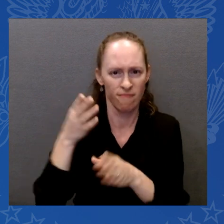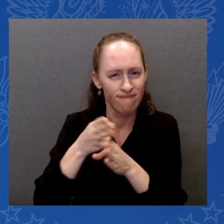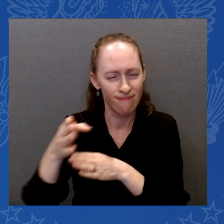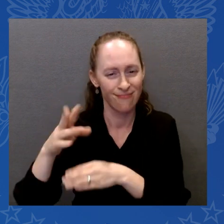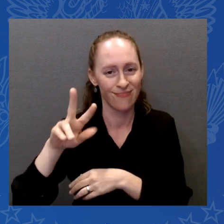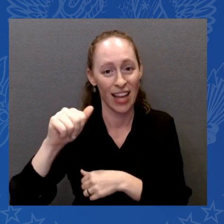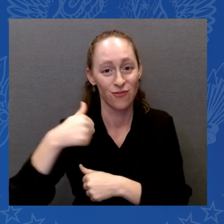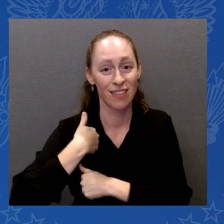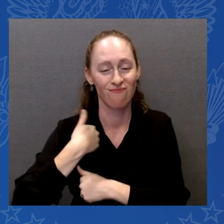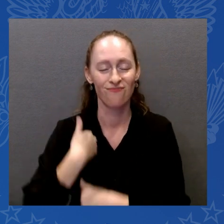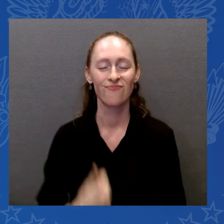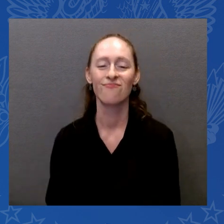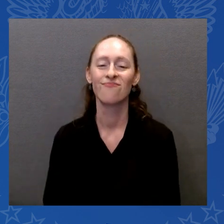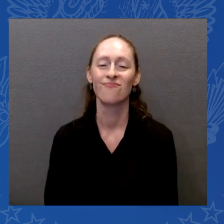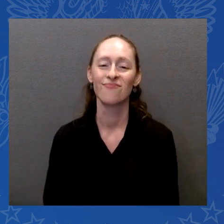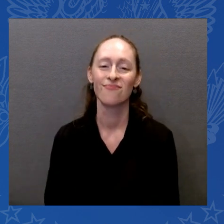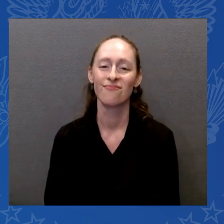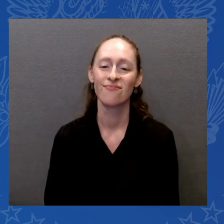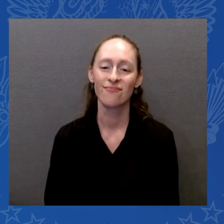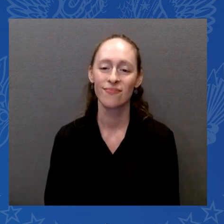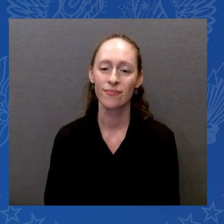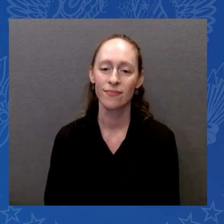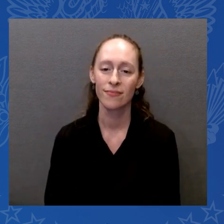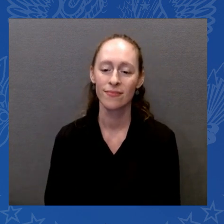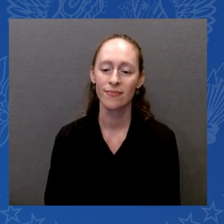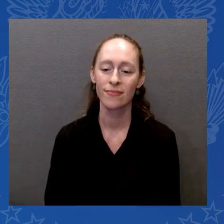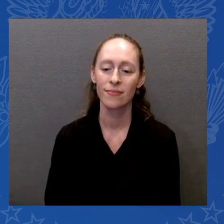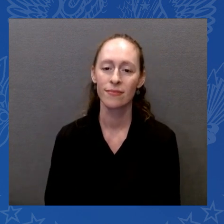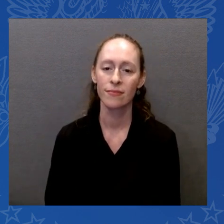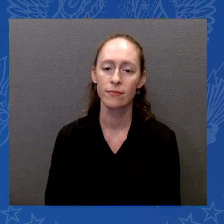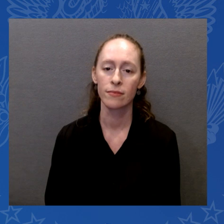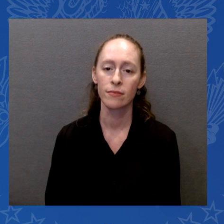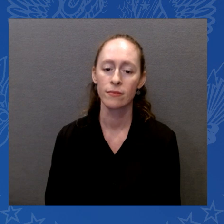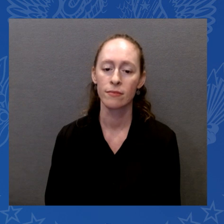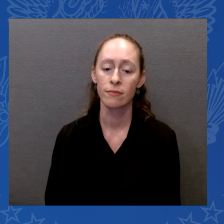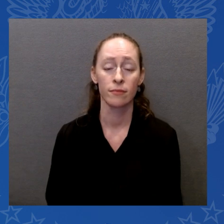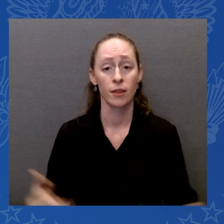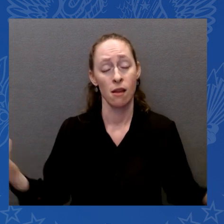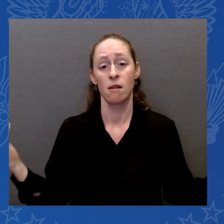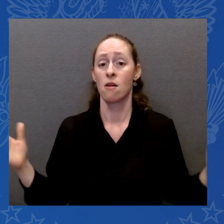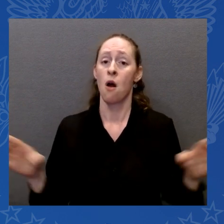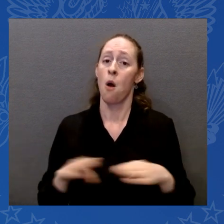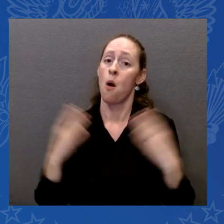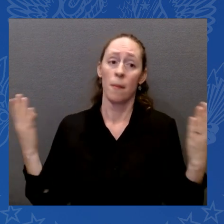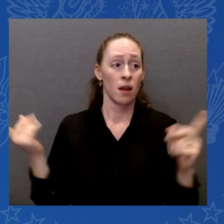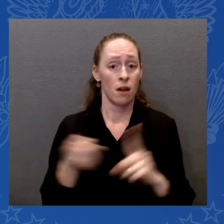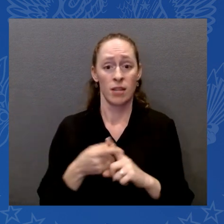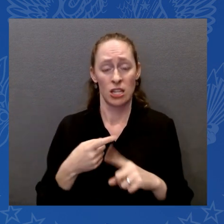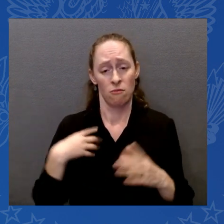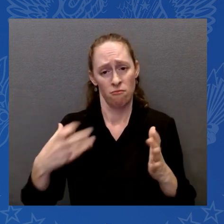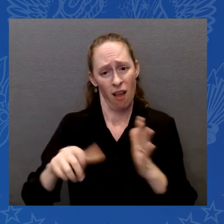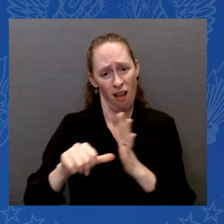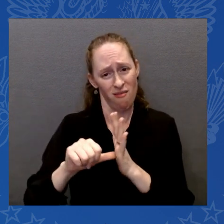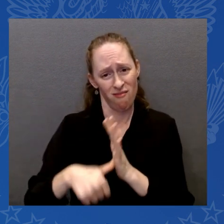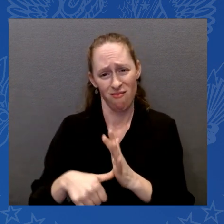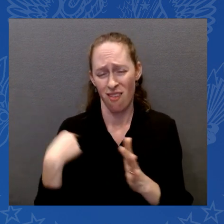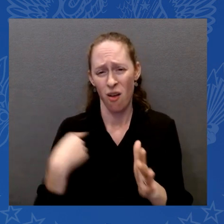first, that we have your back. We're not going to -- we're not going to step back from this. And second, we've heard your voices.